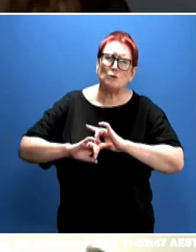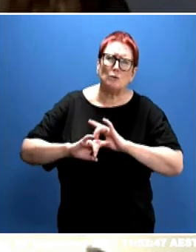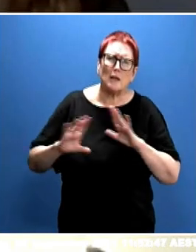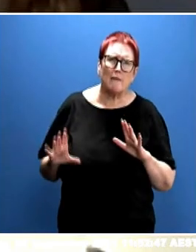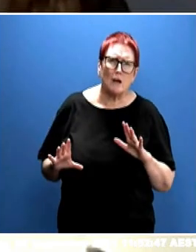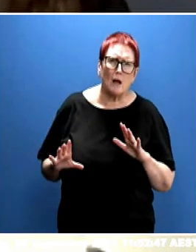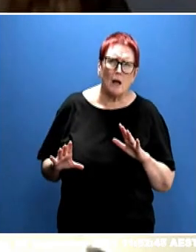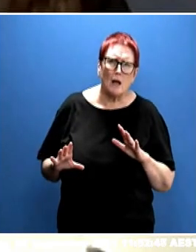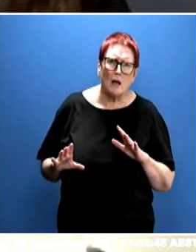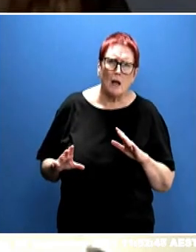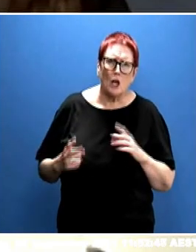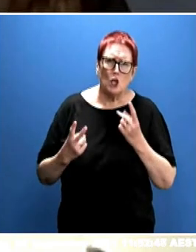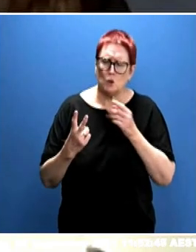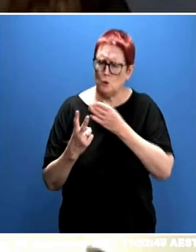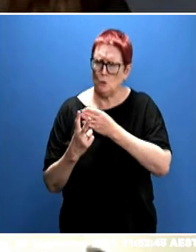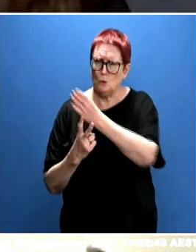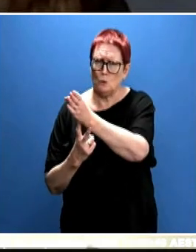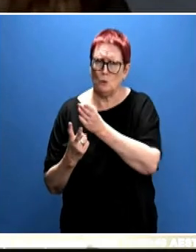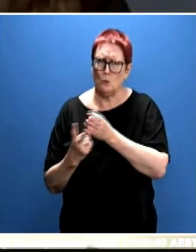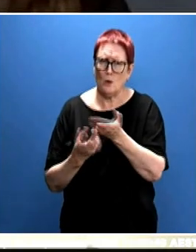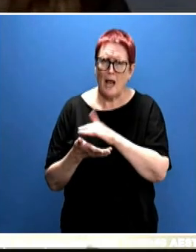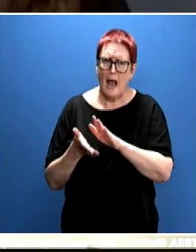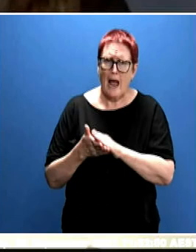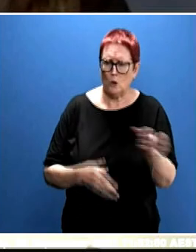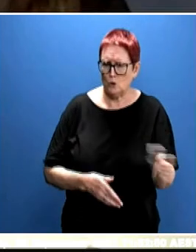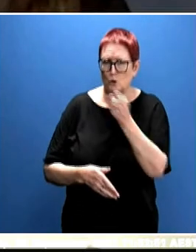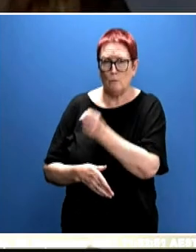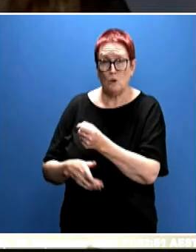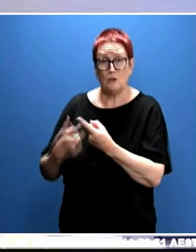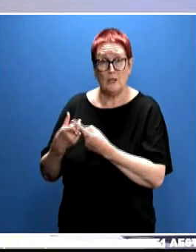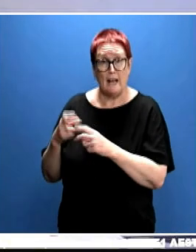The two pathways that have been described whereby children might find